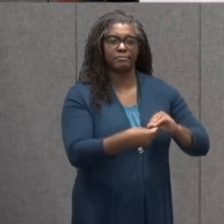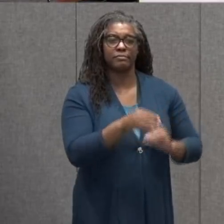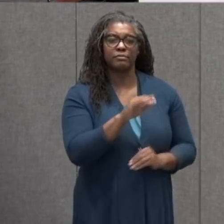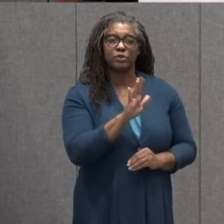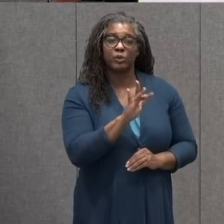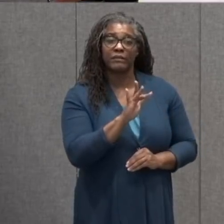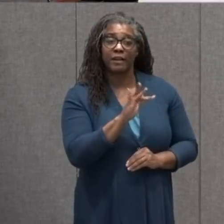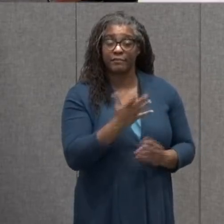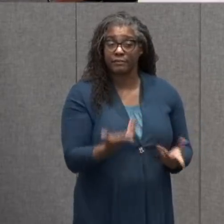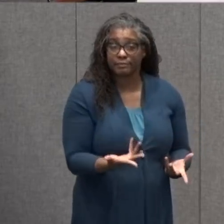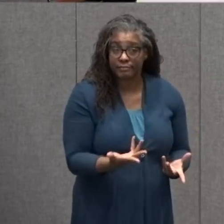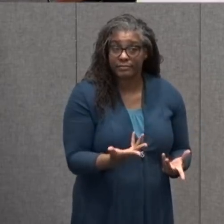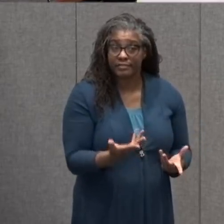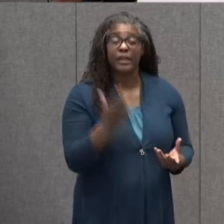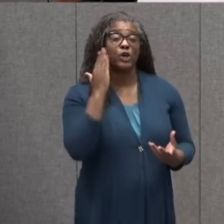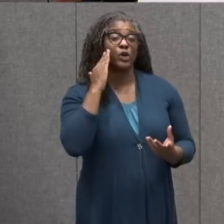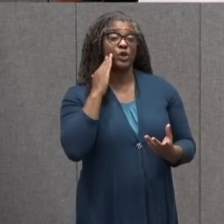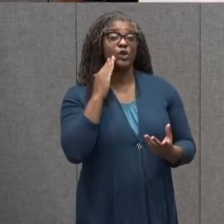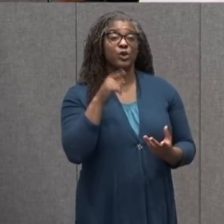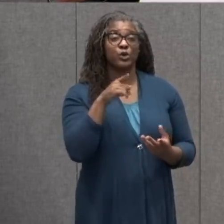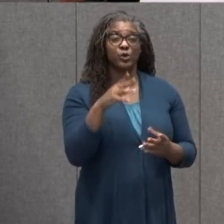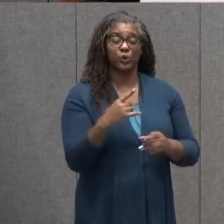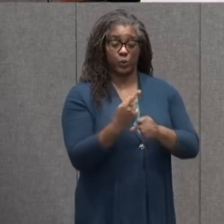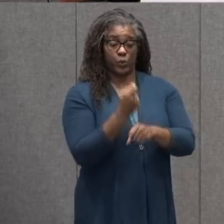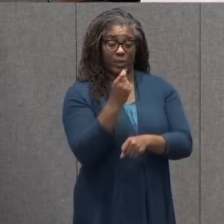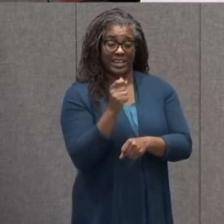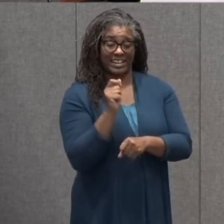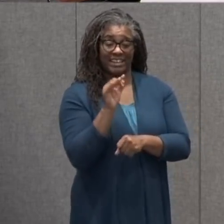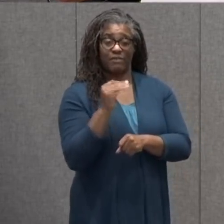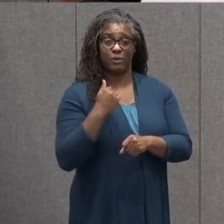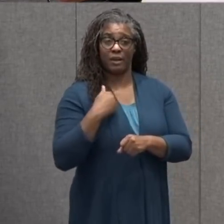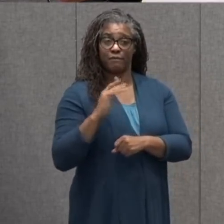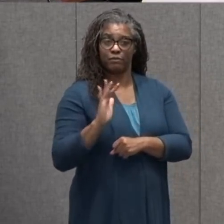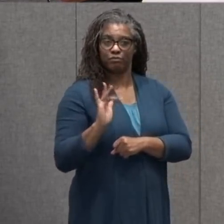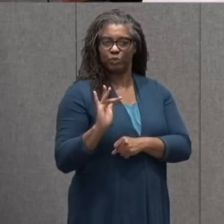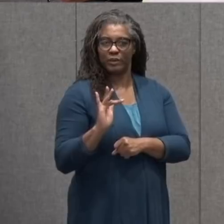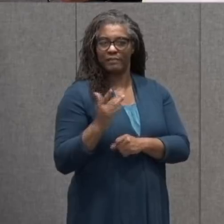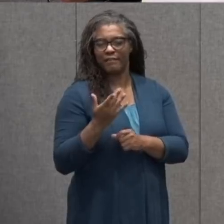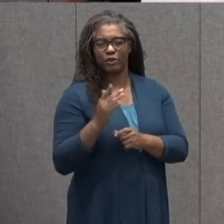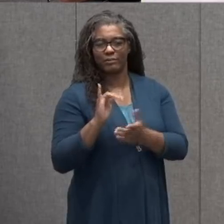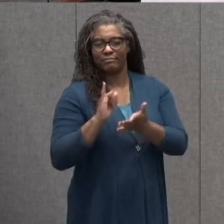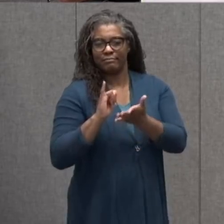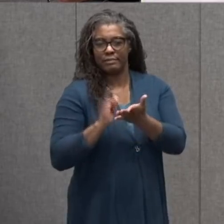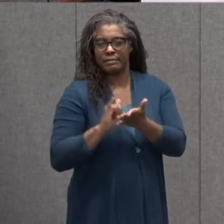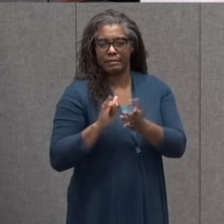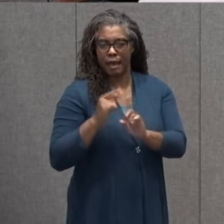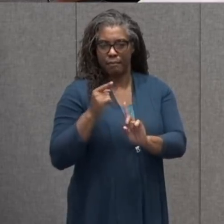Yeah, yeah. - So it's a good way to learn some new words, to think about math,